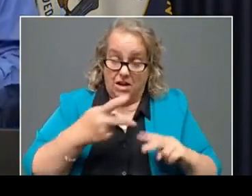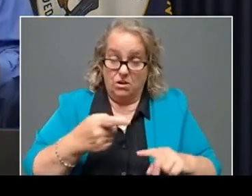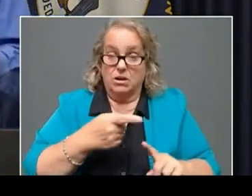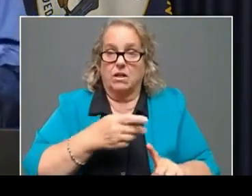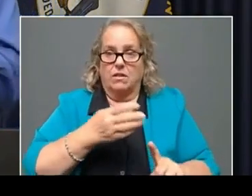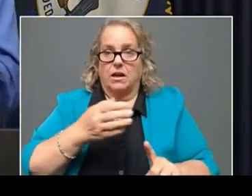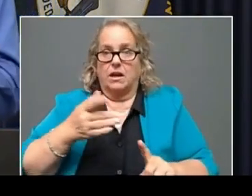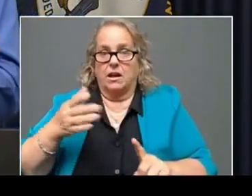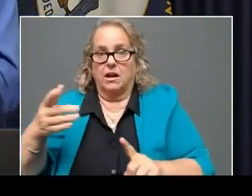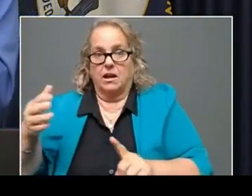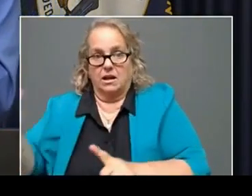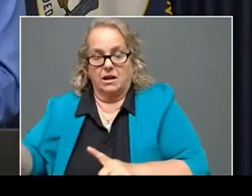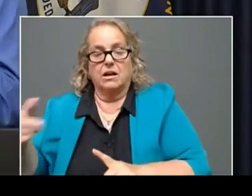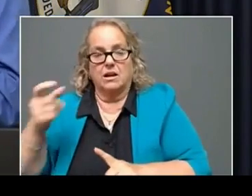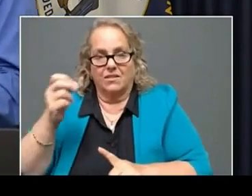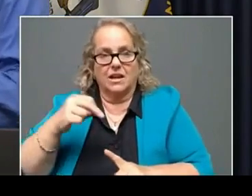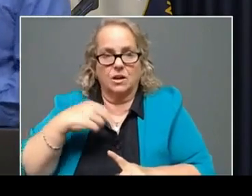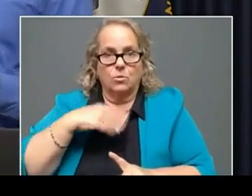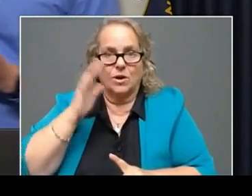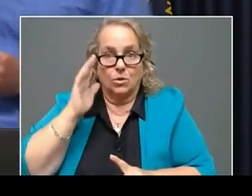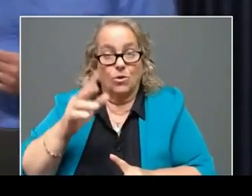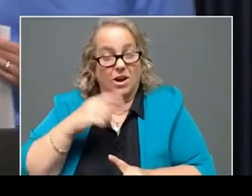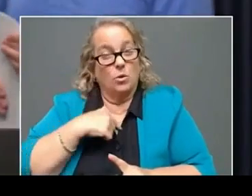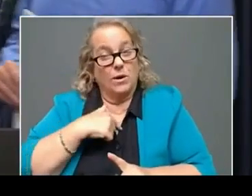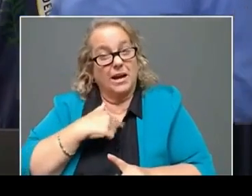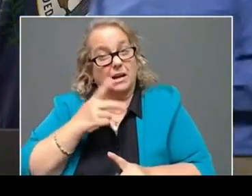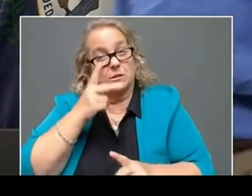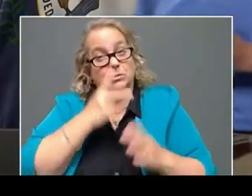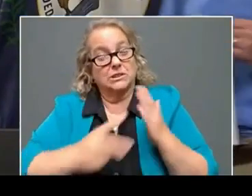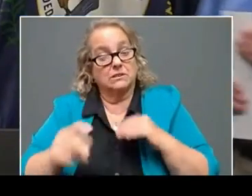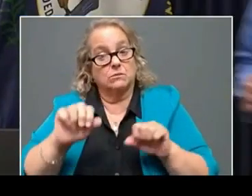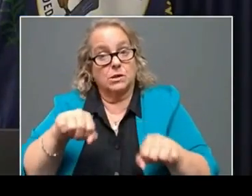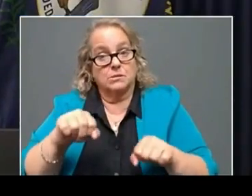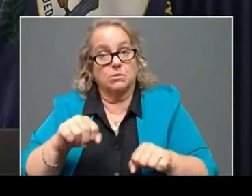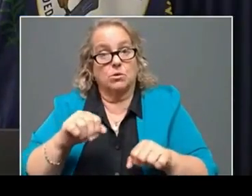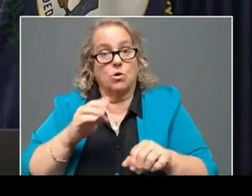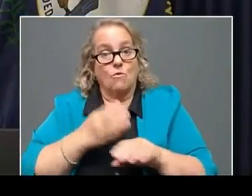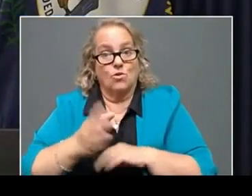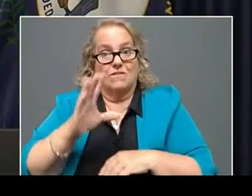But we don't have the concrete data yet to show that. And the other, I guess